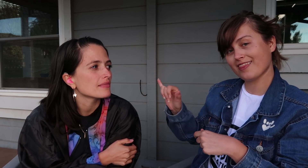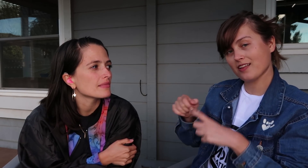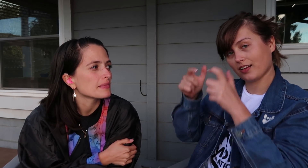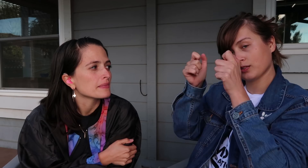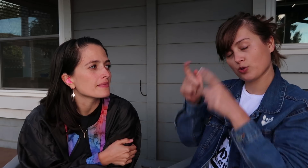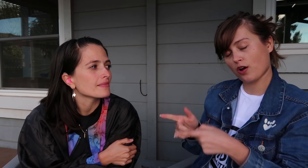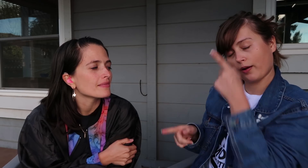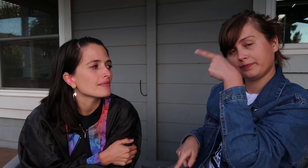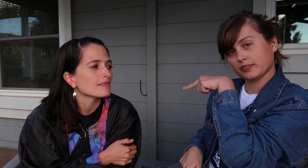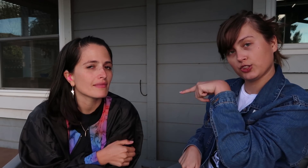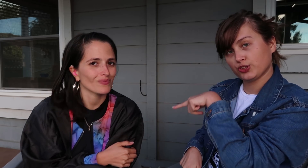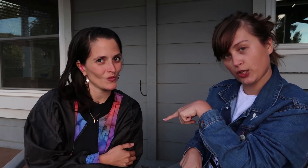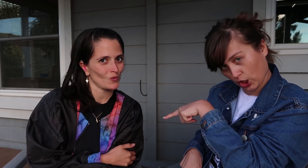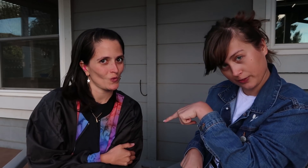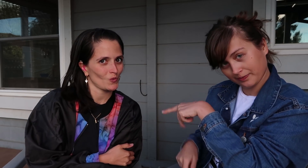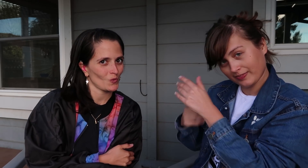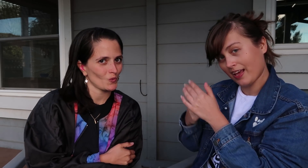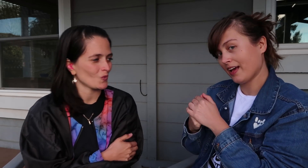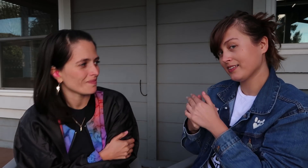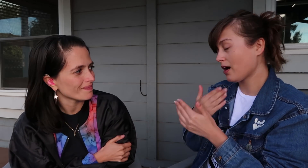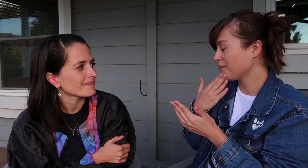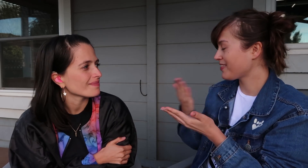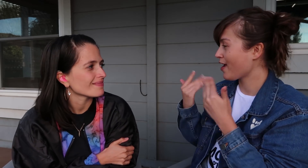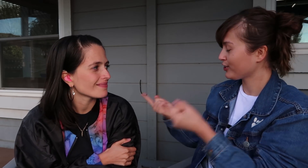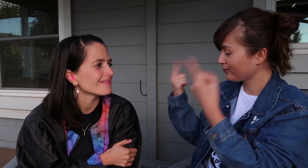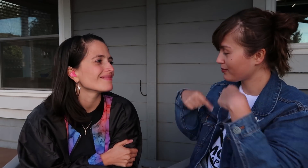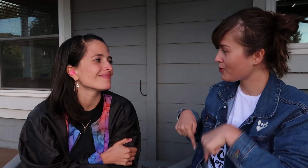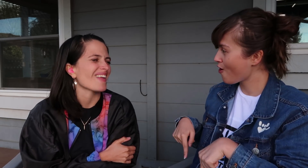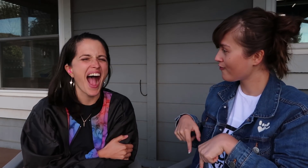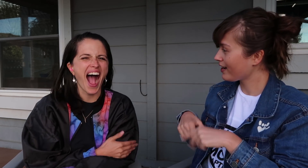And also subscribe to her channel. Thank you for coming here!